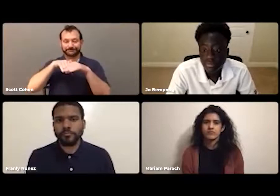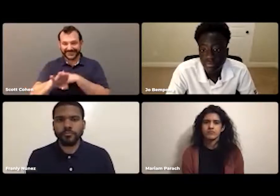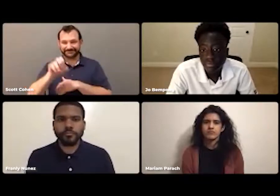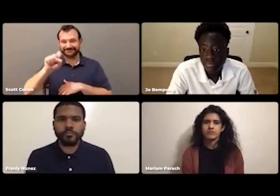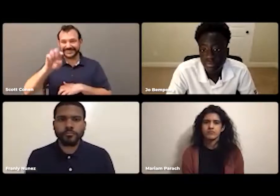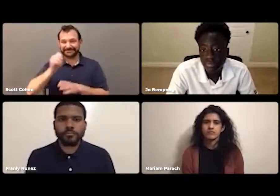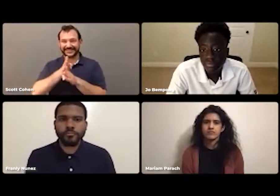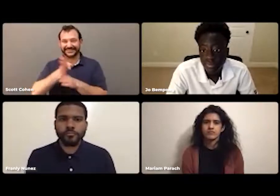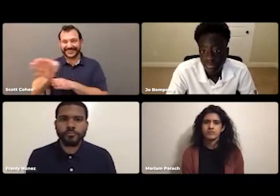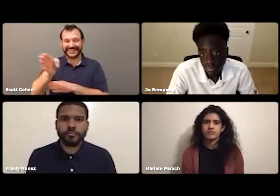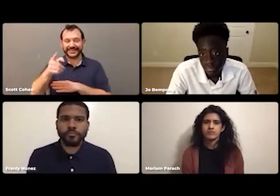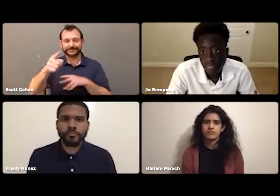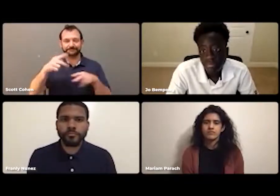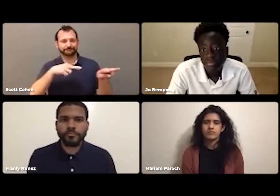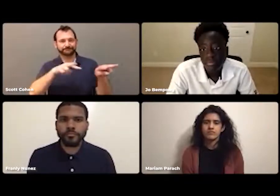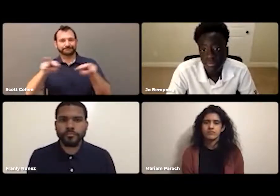Okay.